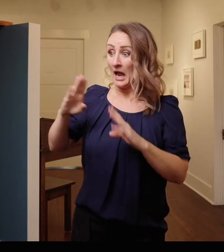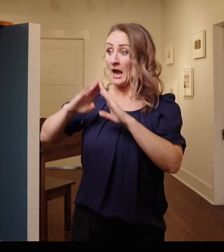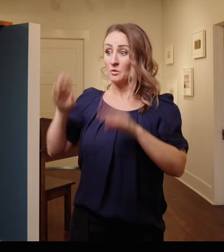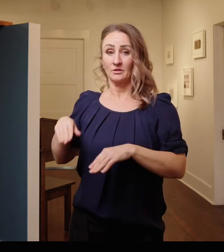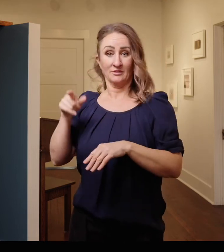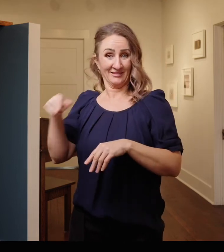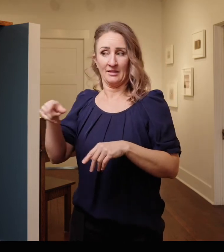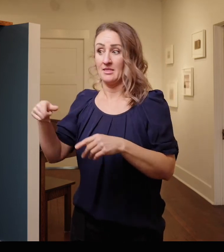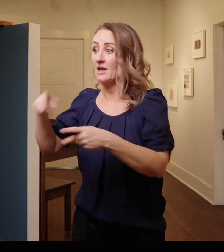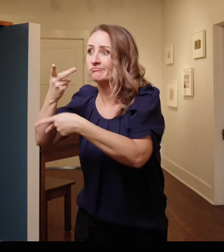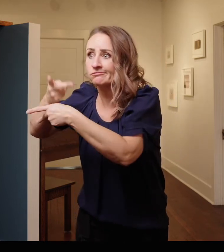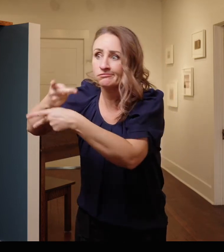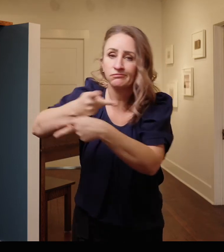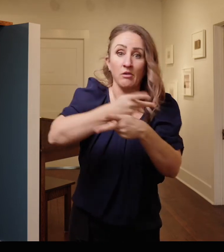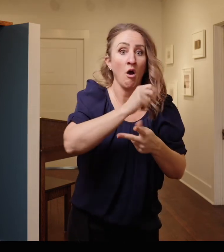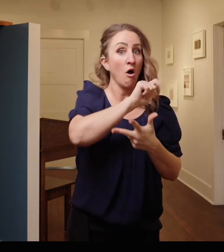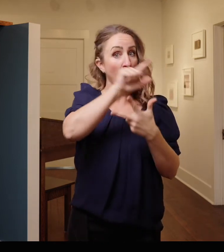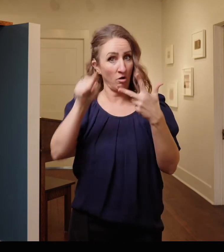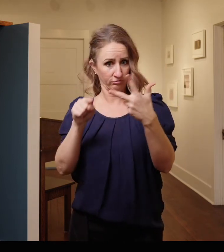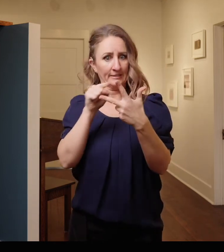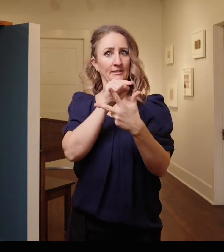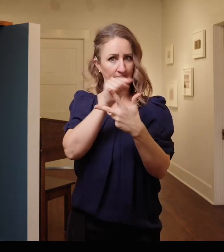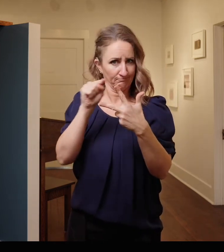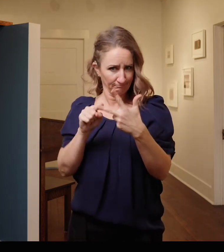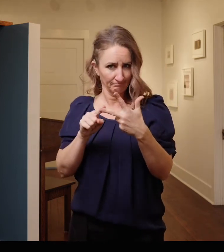The James Castle House carries all three of these structures,